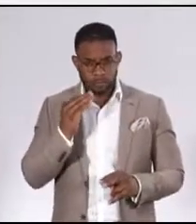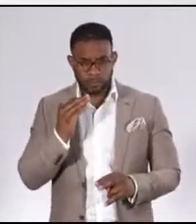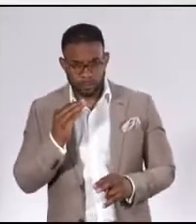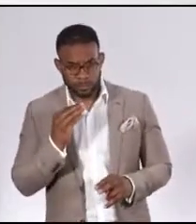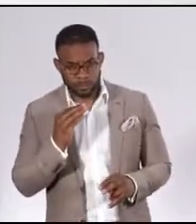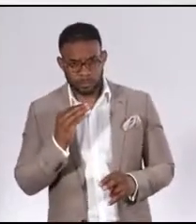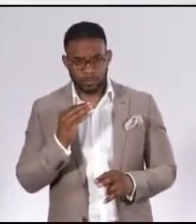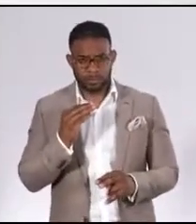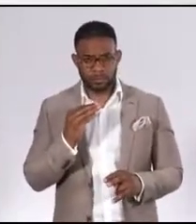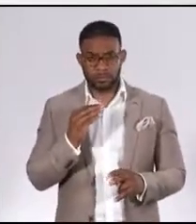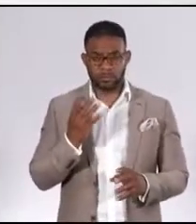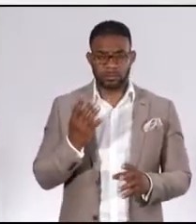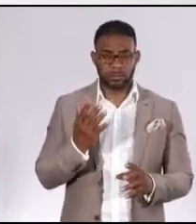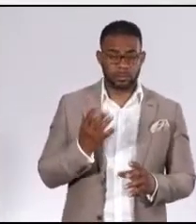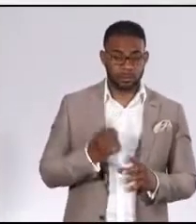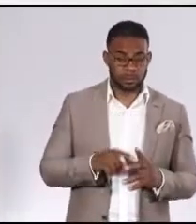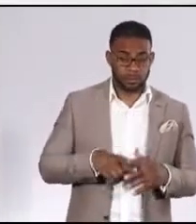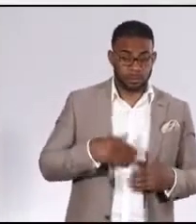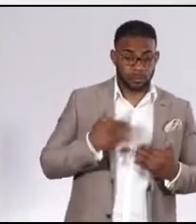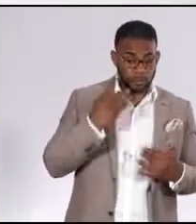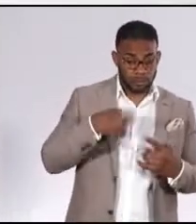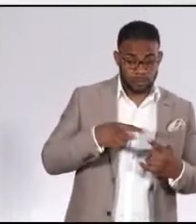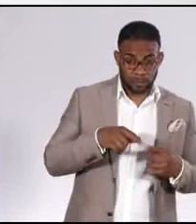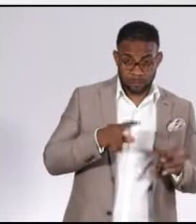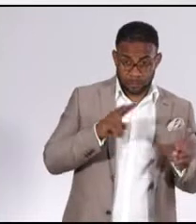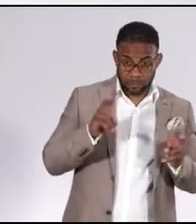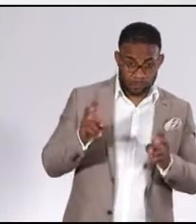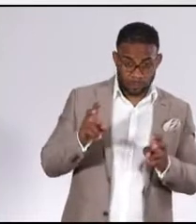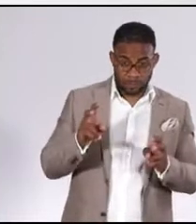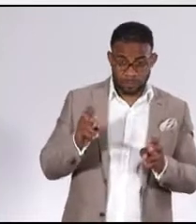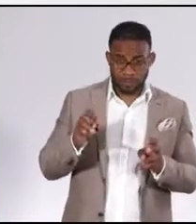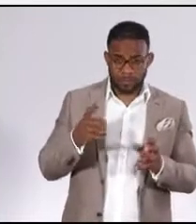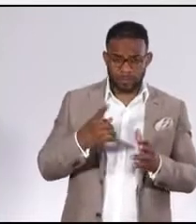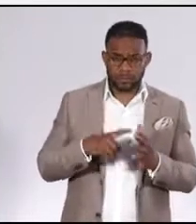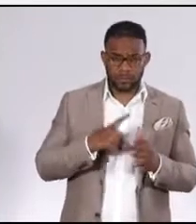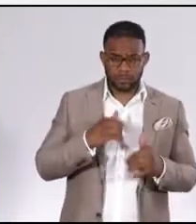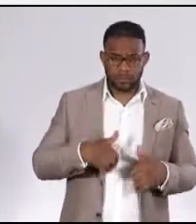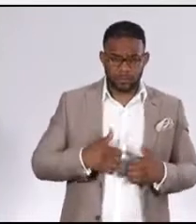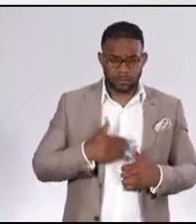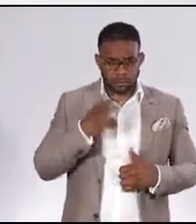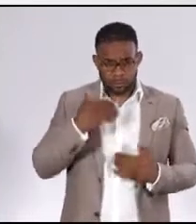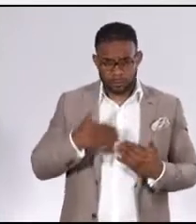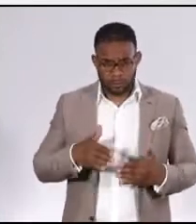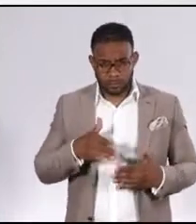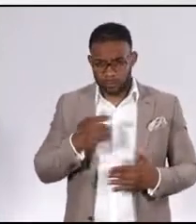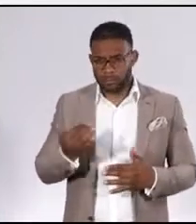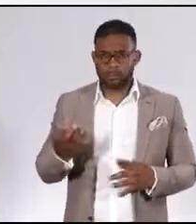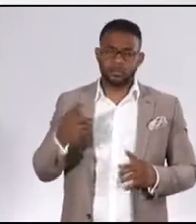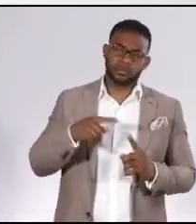But to get us started thinking about this topic of what it is to live with hearing loss, we're gonna go back to the polls.